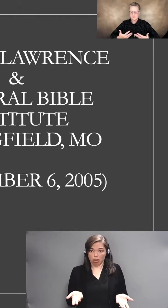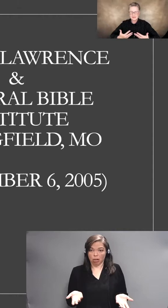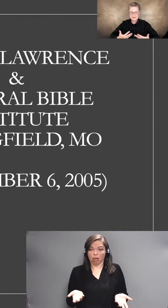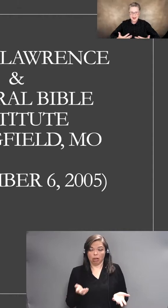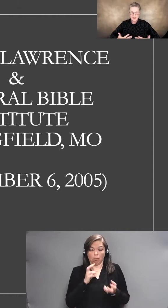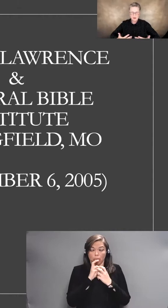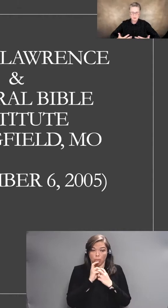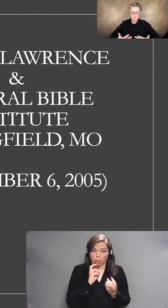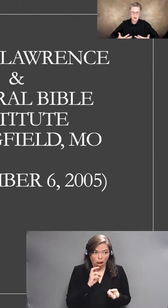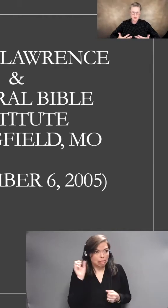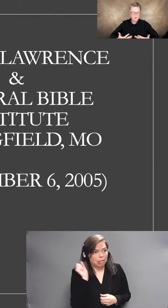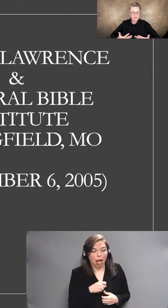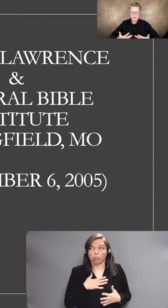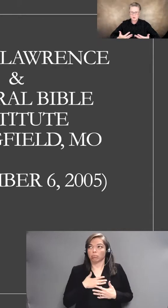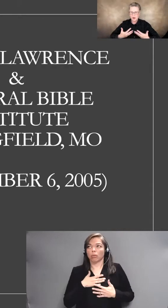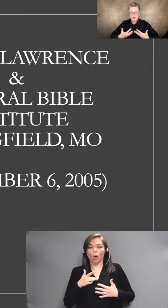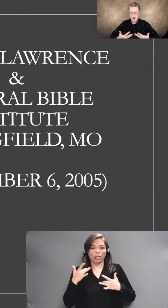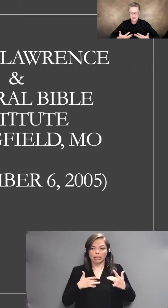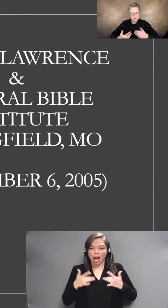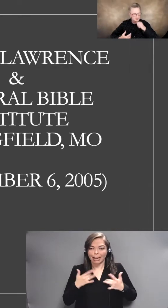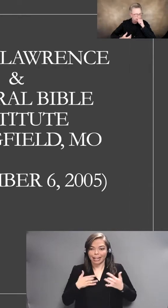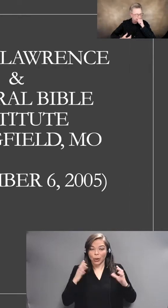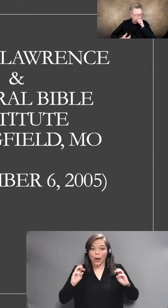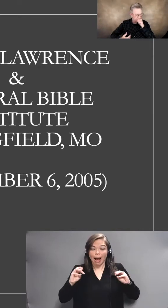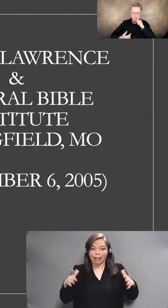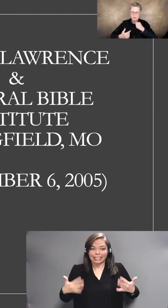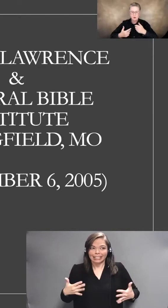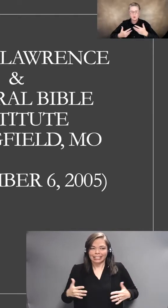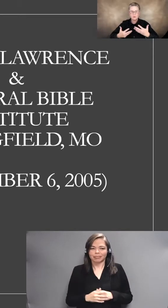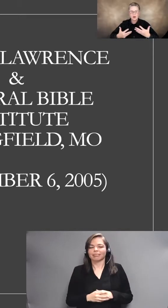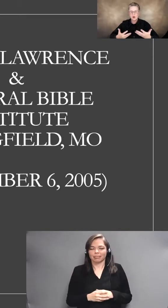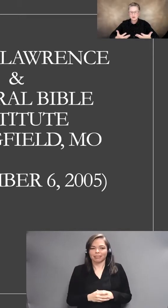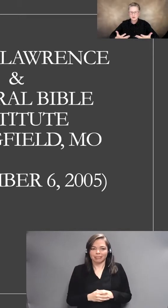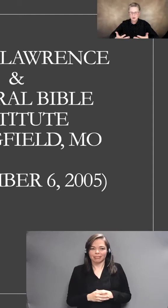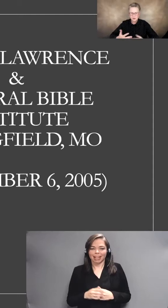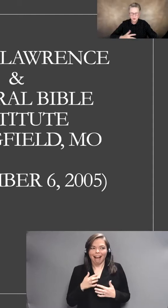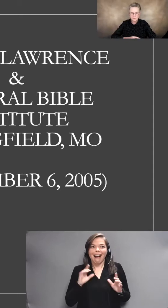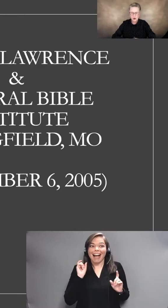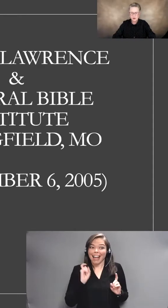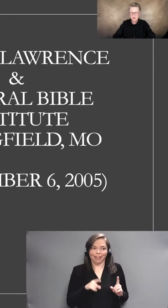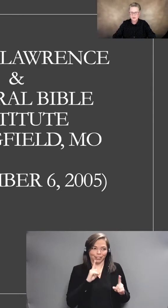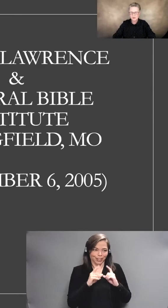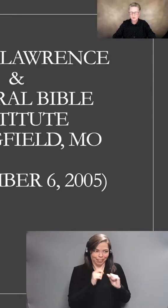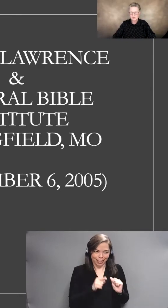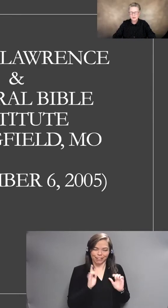I'm ecstatic . . . and I'm thinking, oh my gosh, oh I've got to talk to you, I've got to um